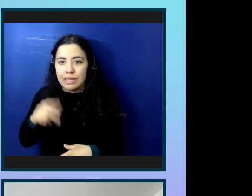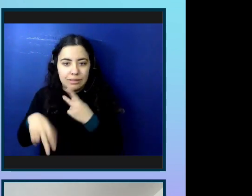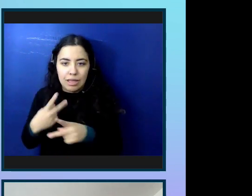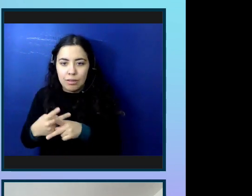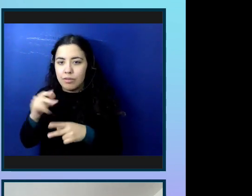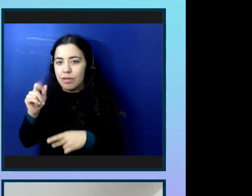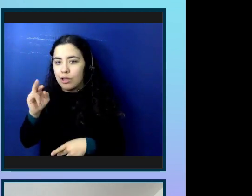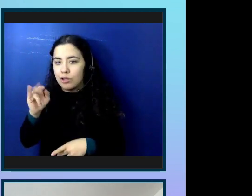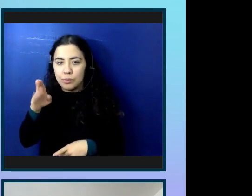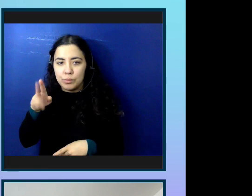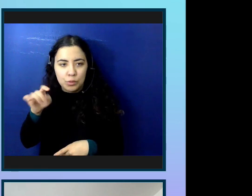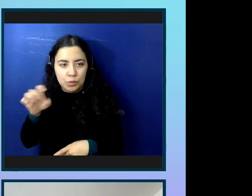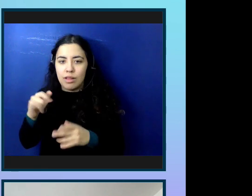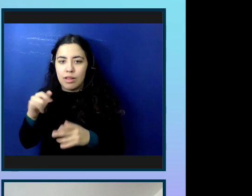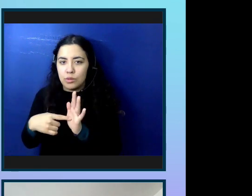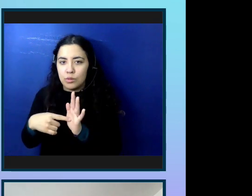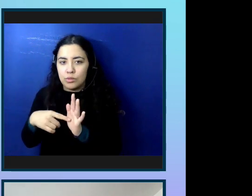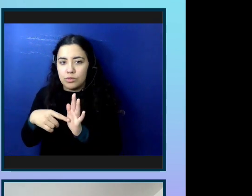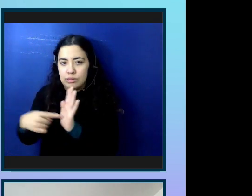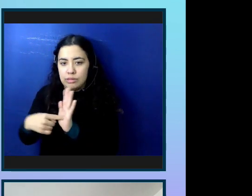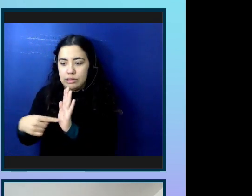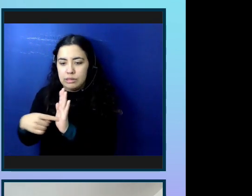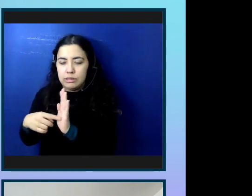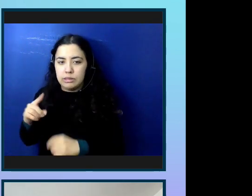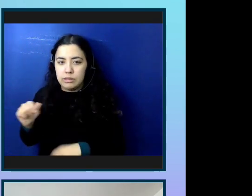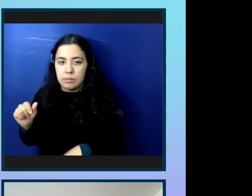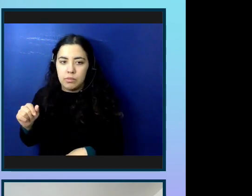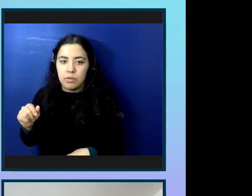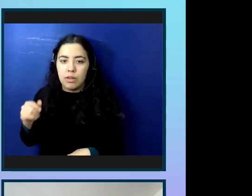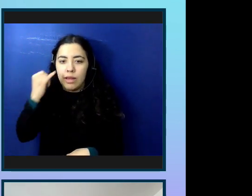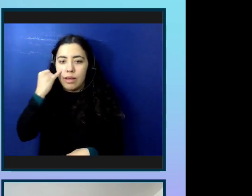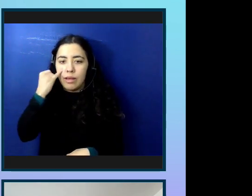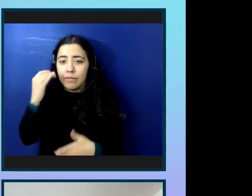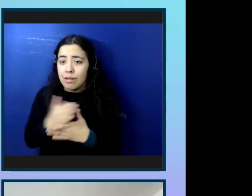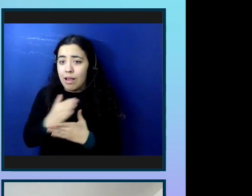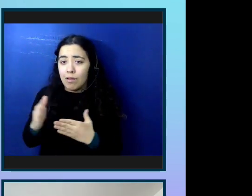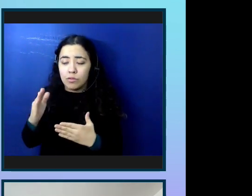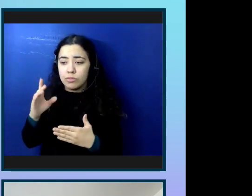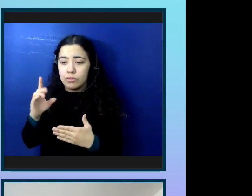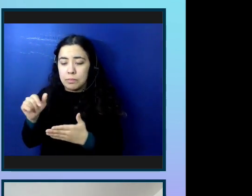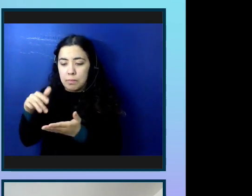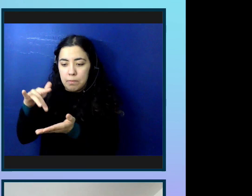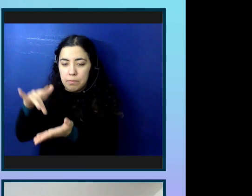that indicates that they're disabled. So for an average disabled button, if a user is using a keyboard to a tap through the page,